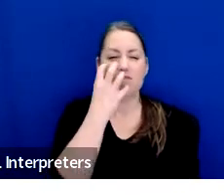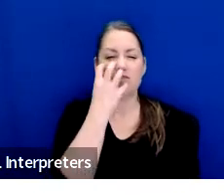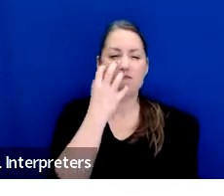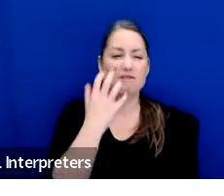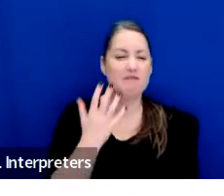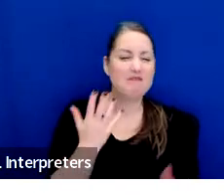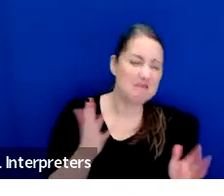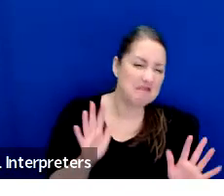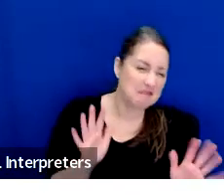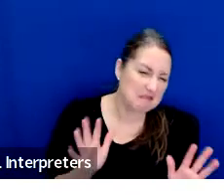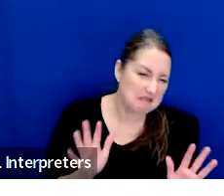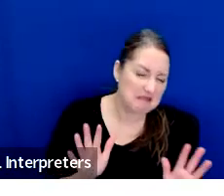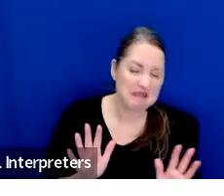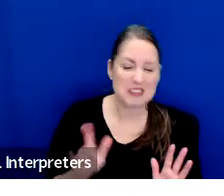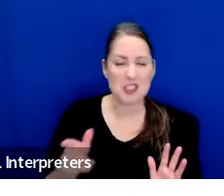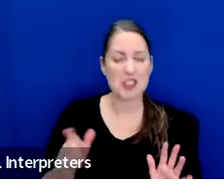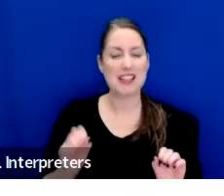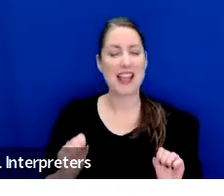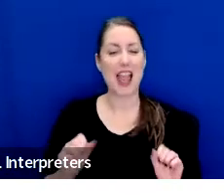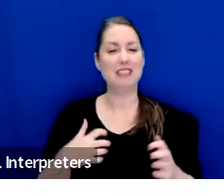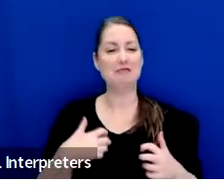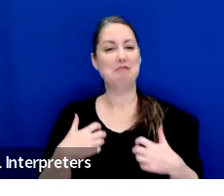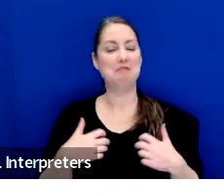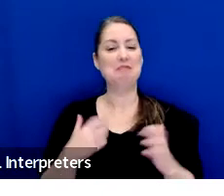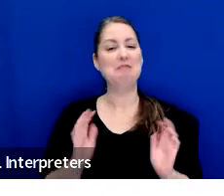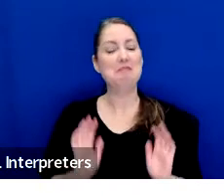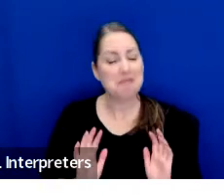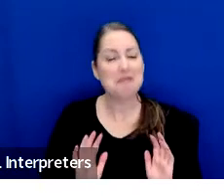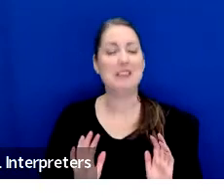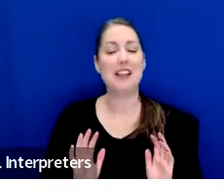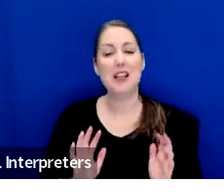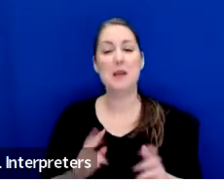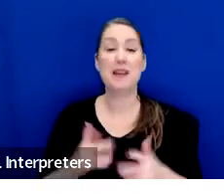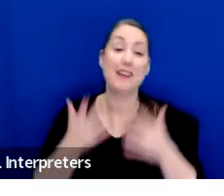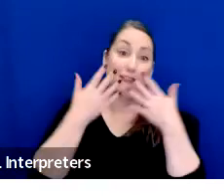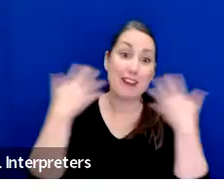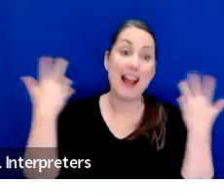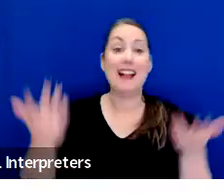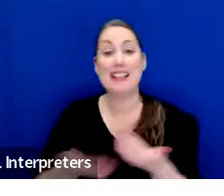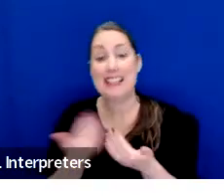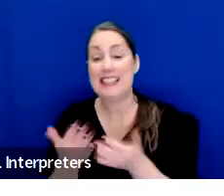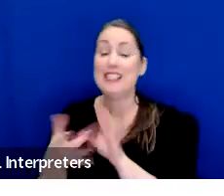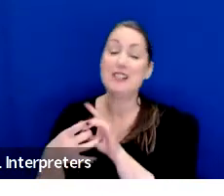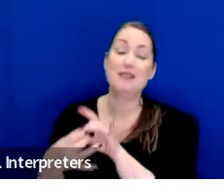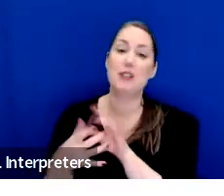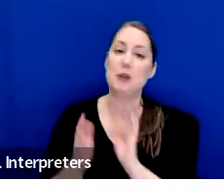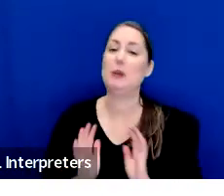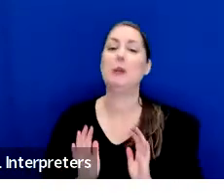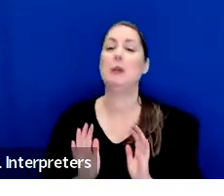I will say that she is not the type of person to do very much that's not in the contract.